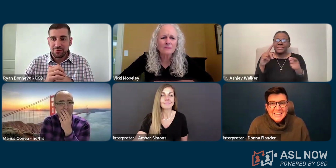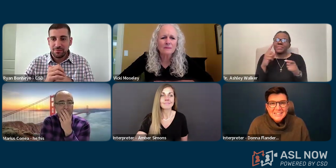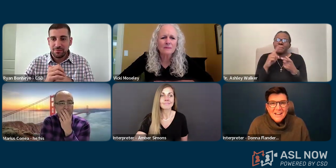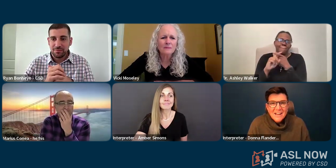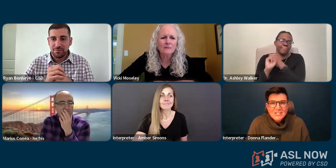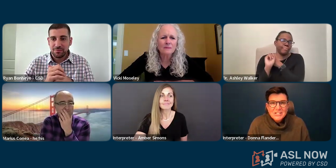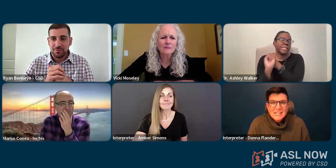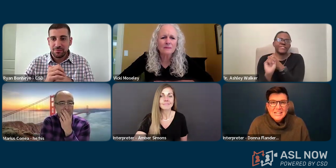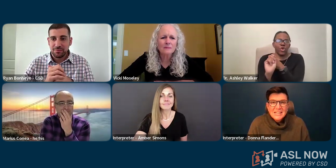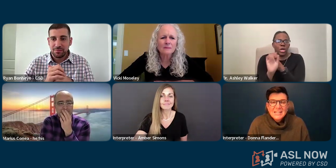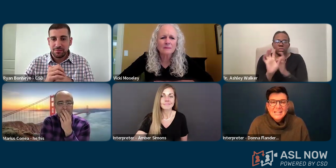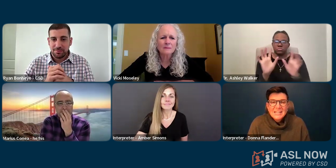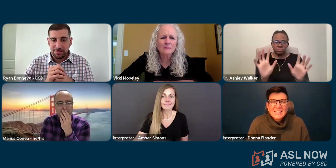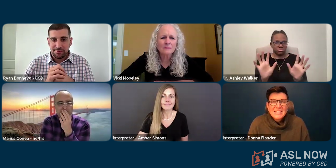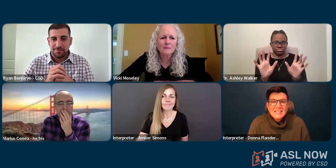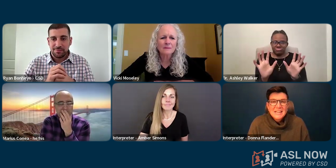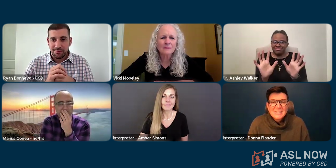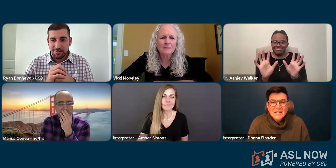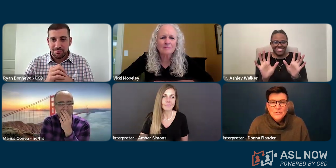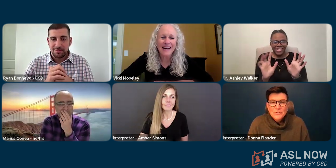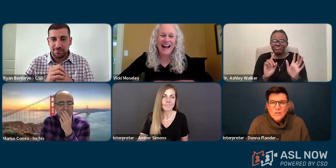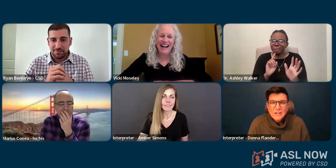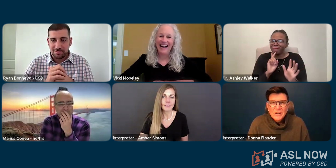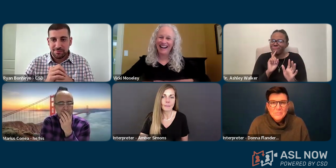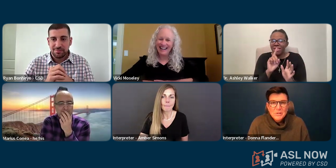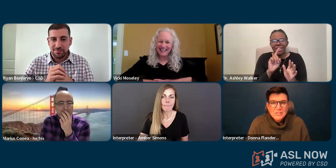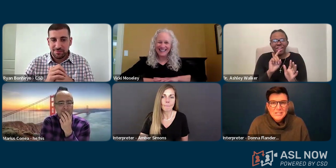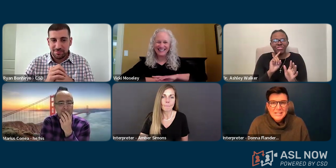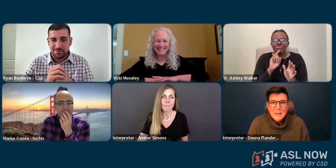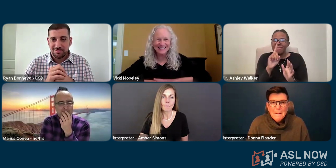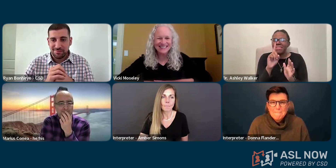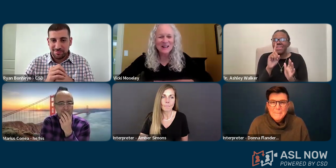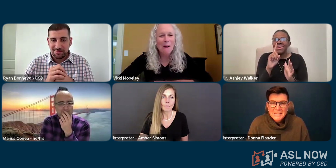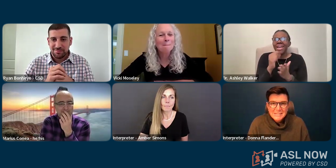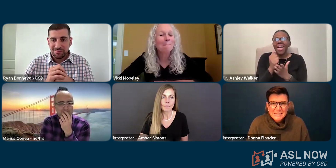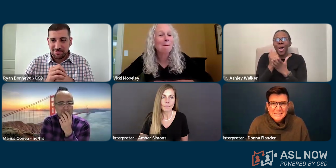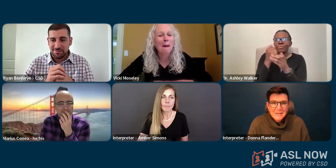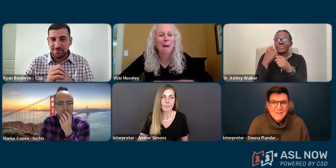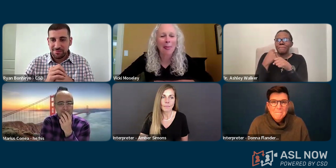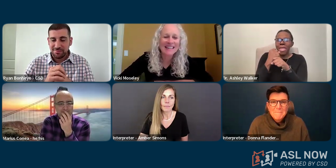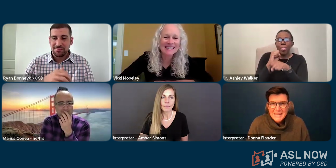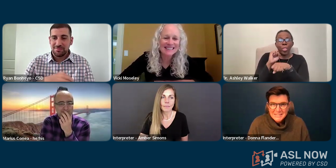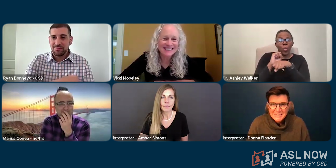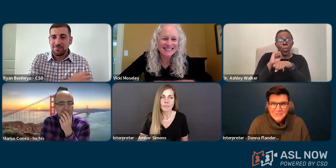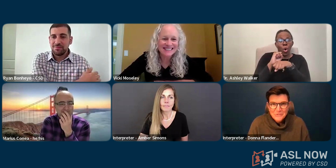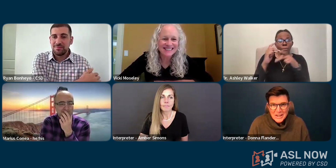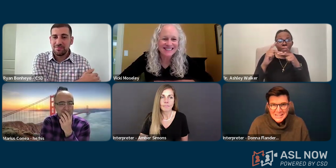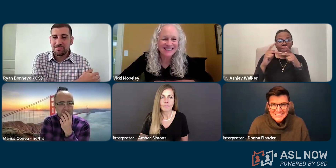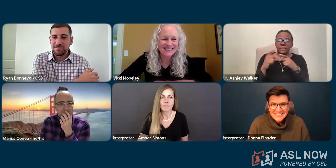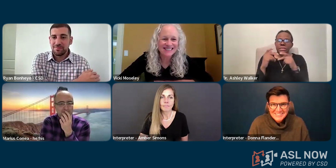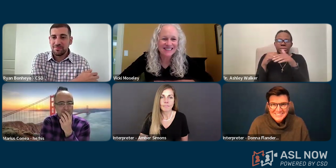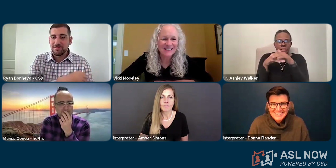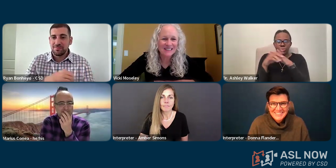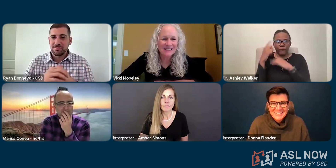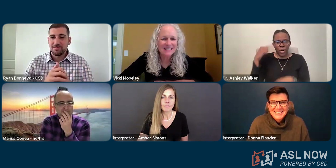Technology is a deaf or hard of hearing person's best, best friend.